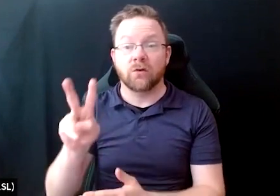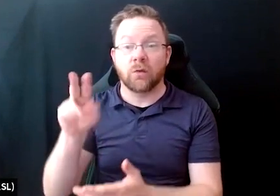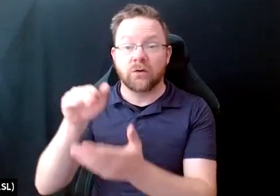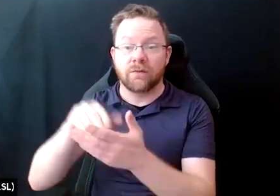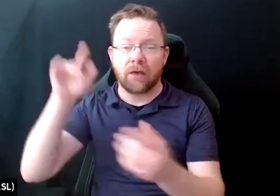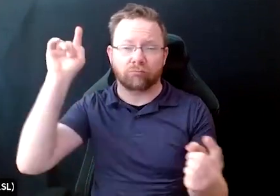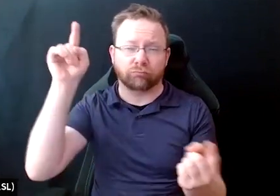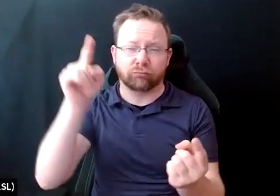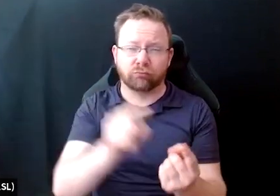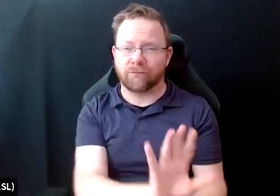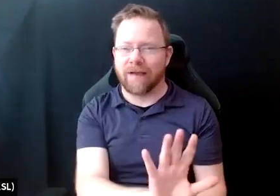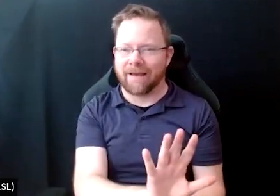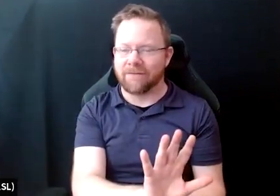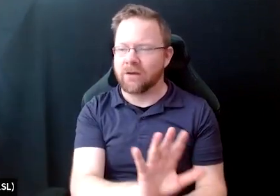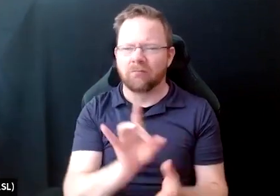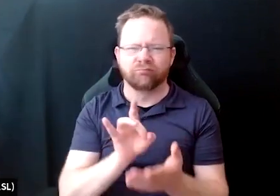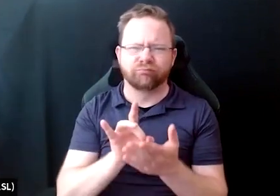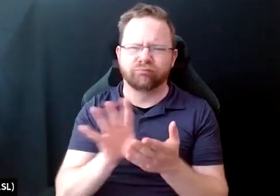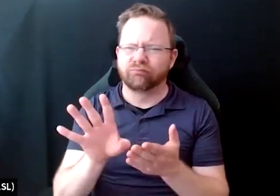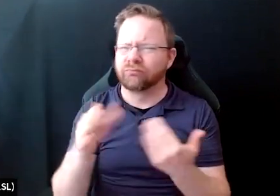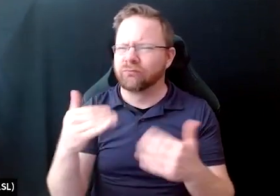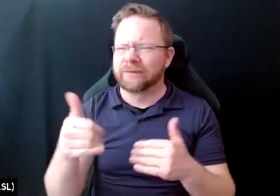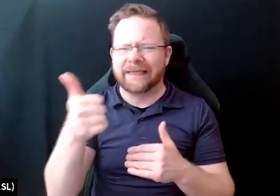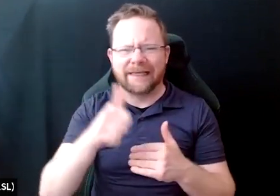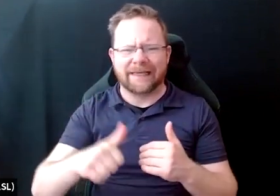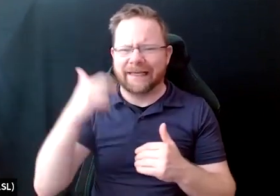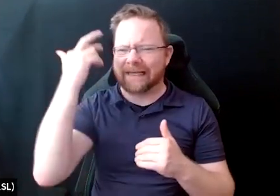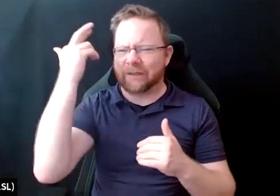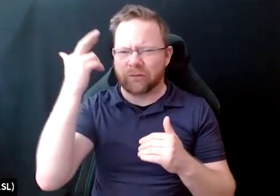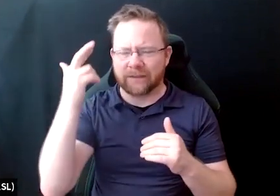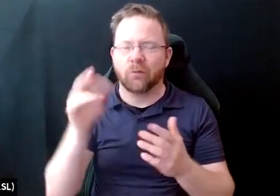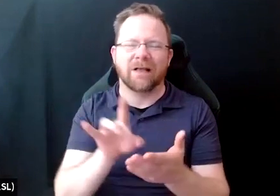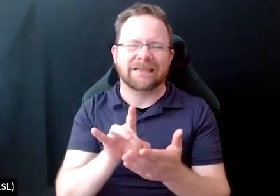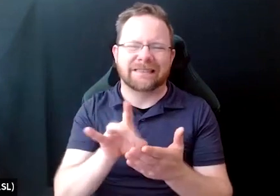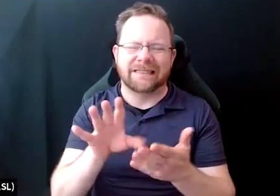and people could get kicked out for any-- Kicked out is a strong word.